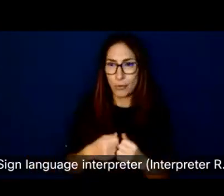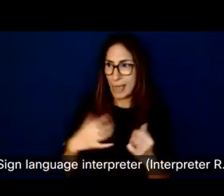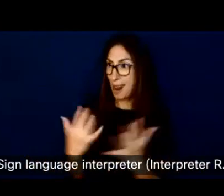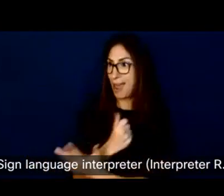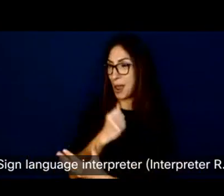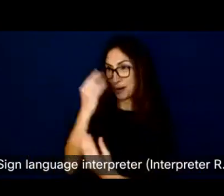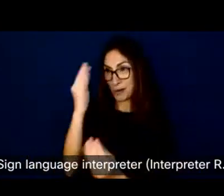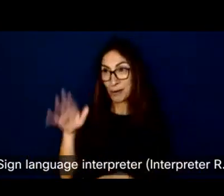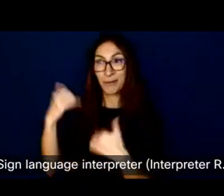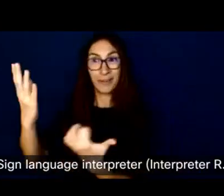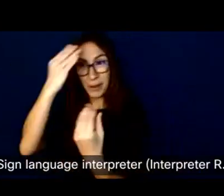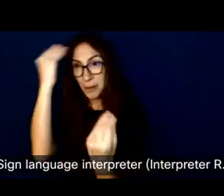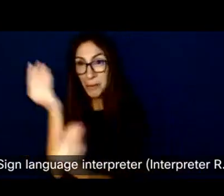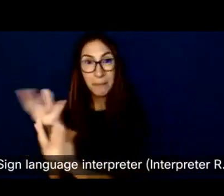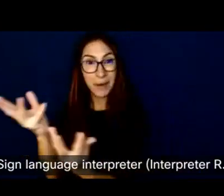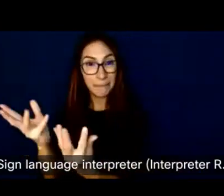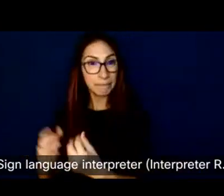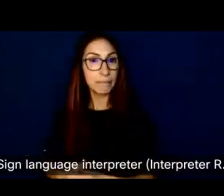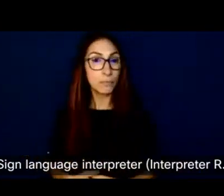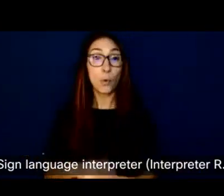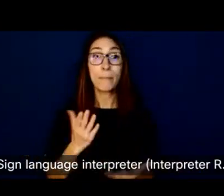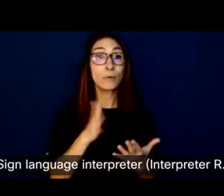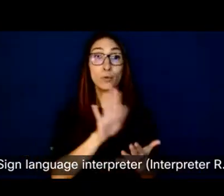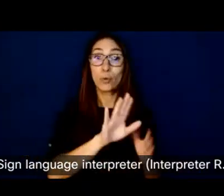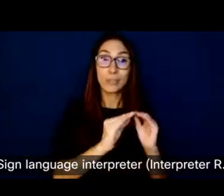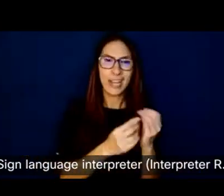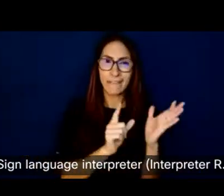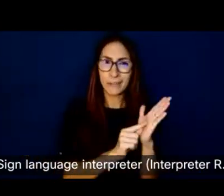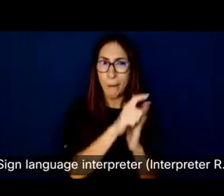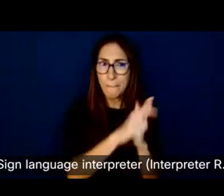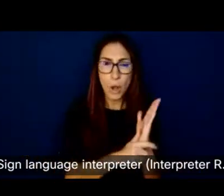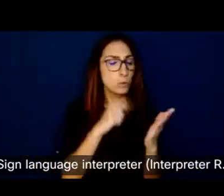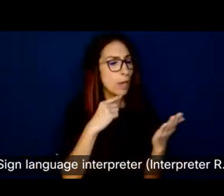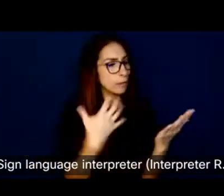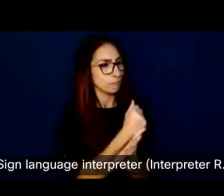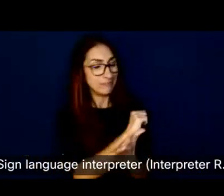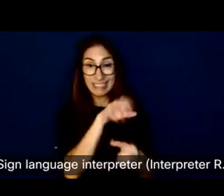organization, write an article about HIV and aging or hire a